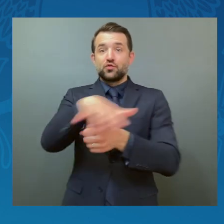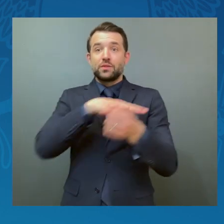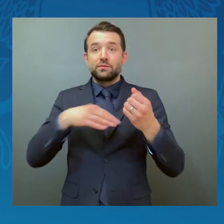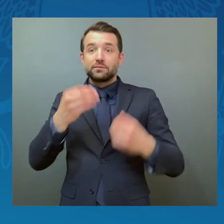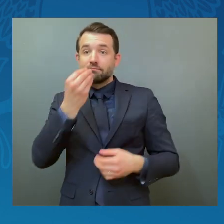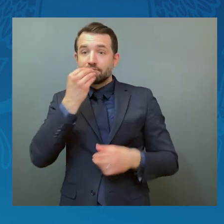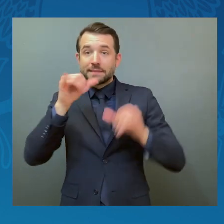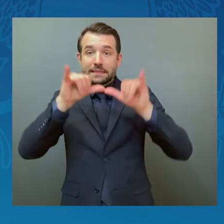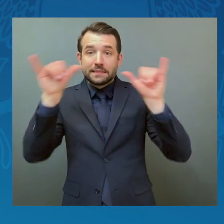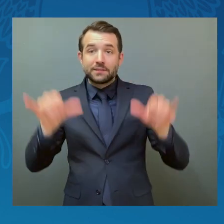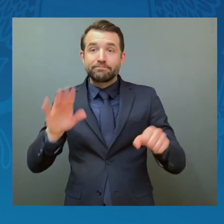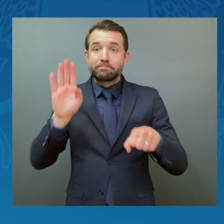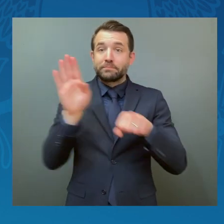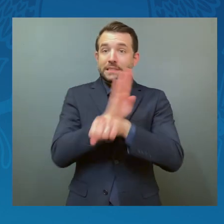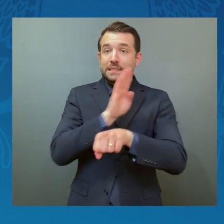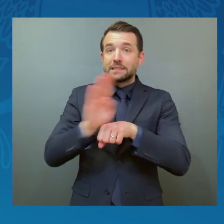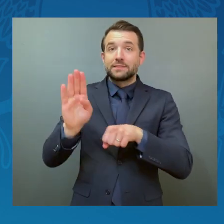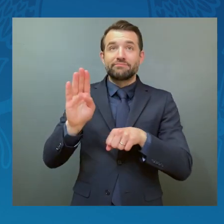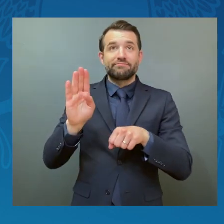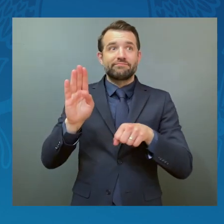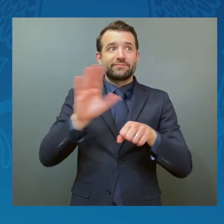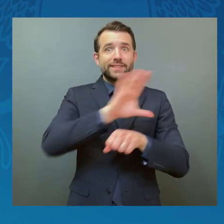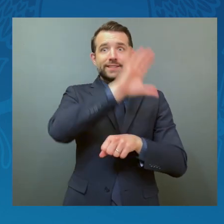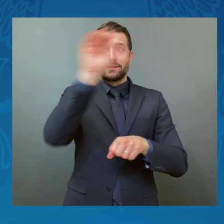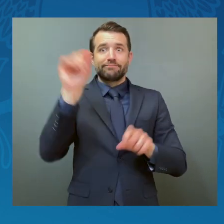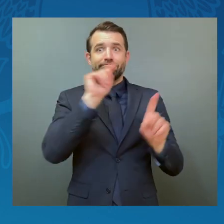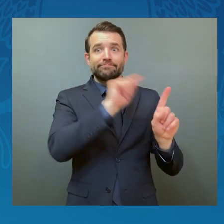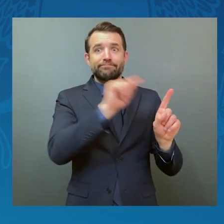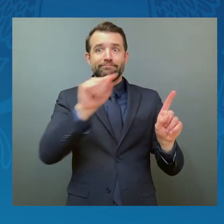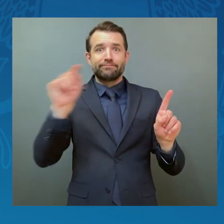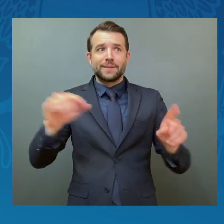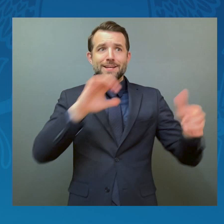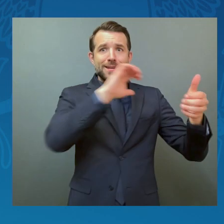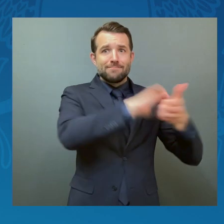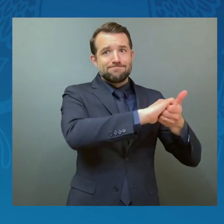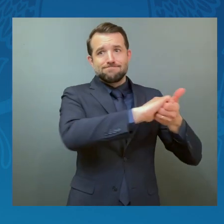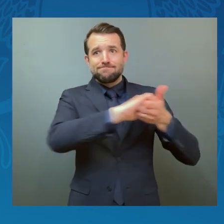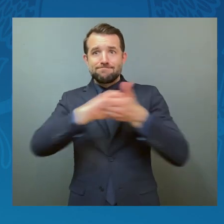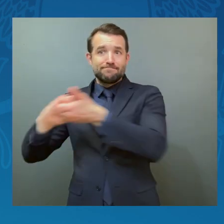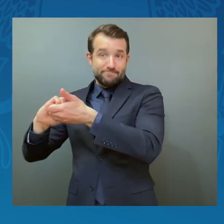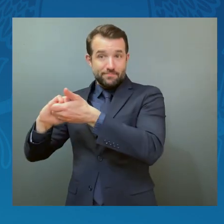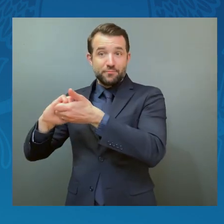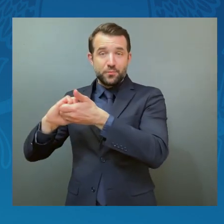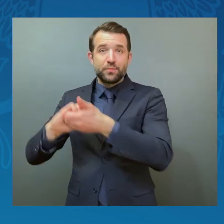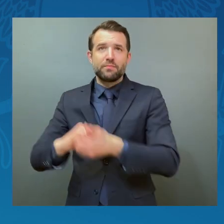and by collaborating with communities to increase economic opportunities in underserved communities.